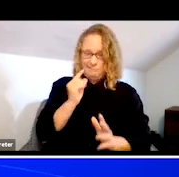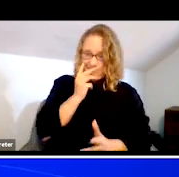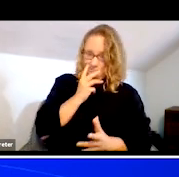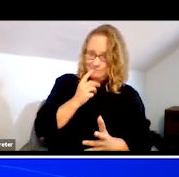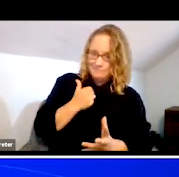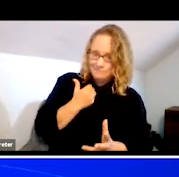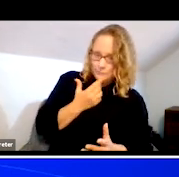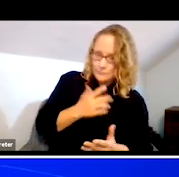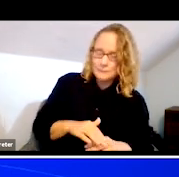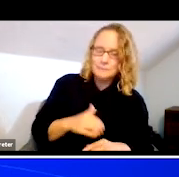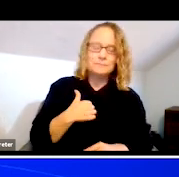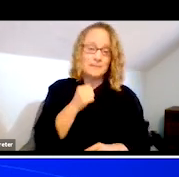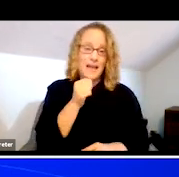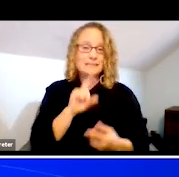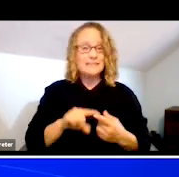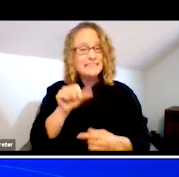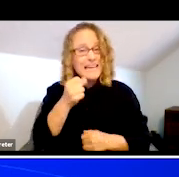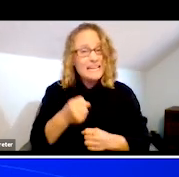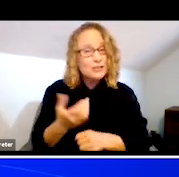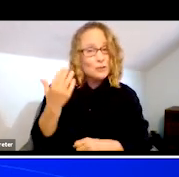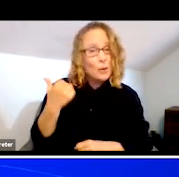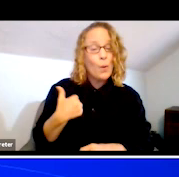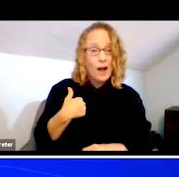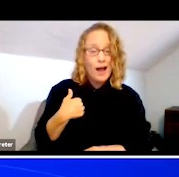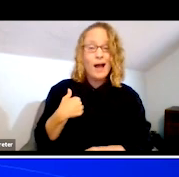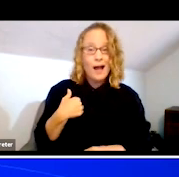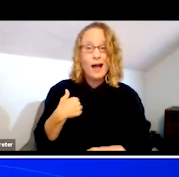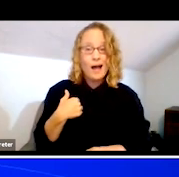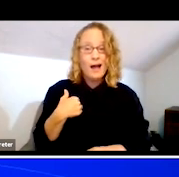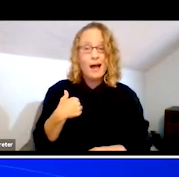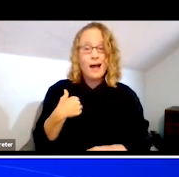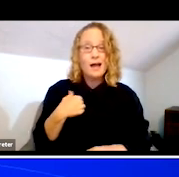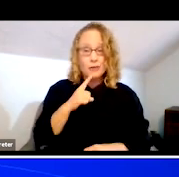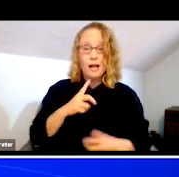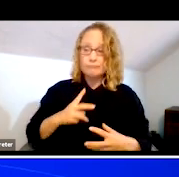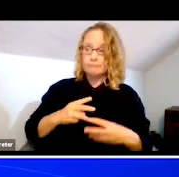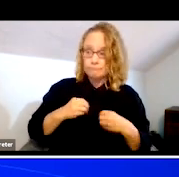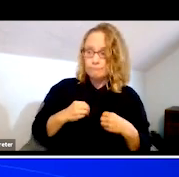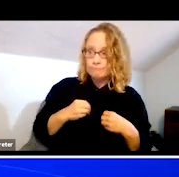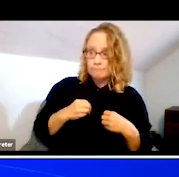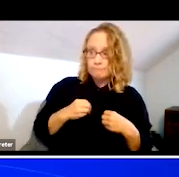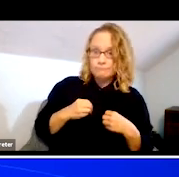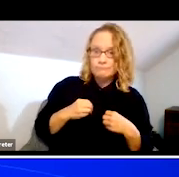I'm actually not trying to promote ATLS. I've been an instructor professor of ATLS,